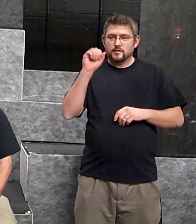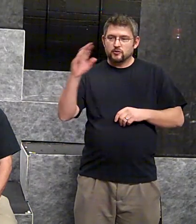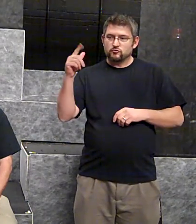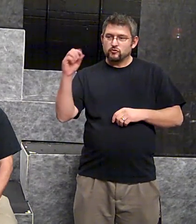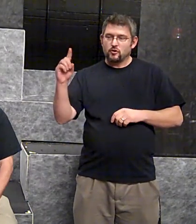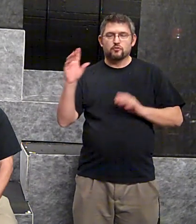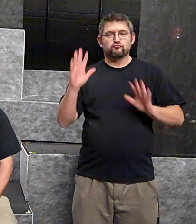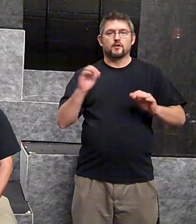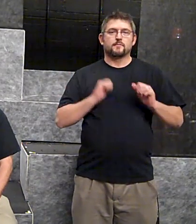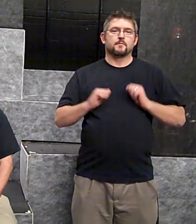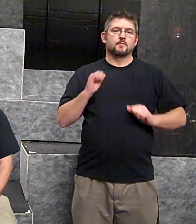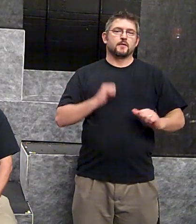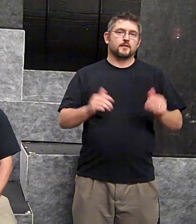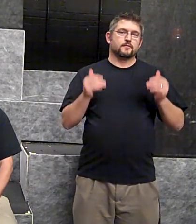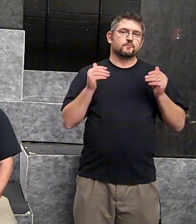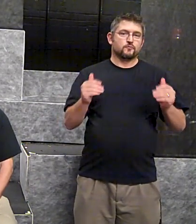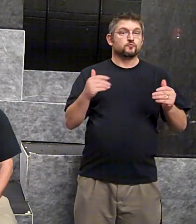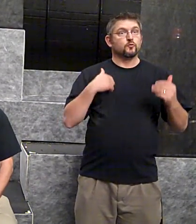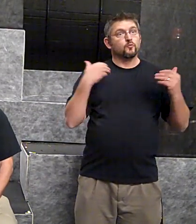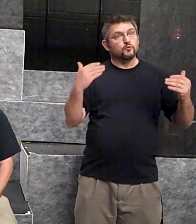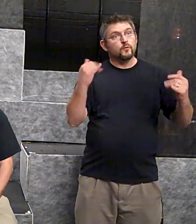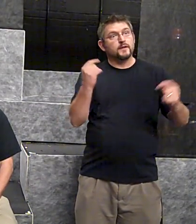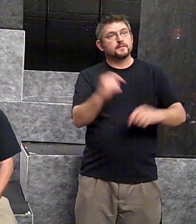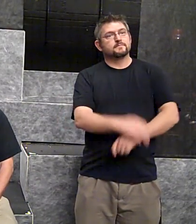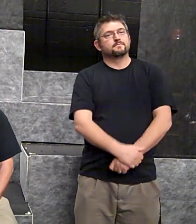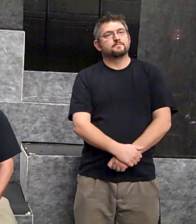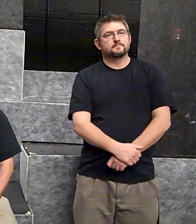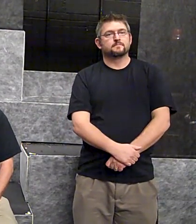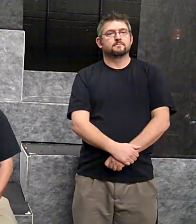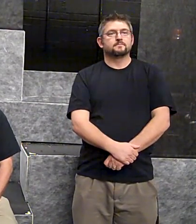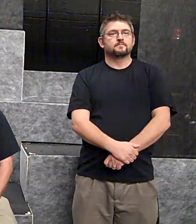so we're doing it